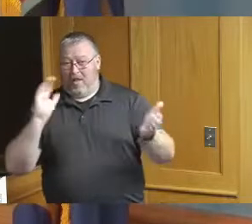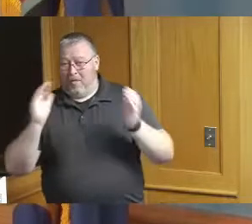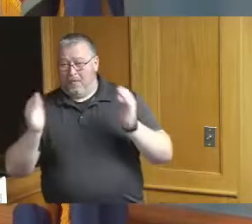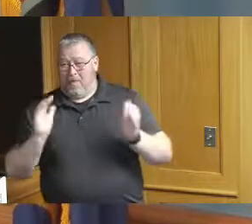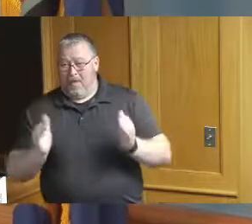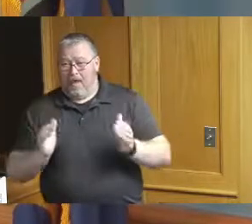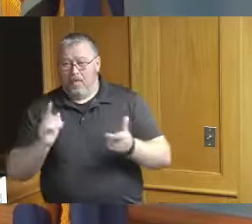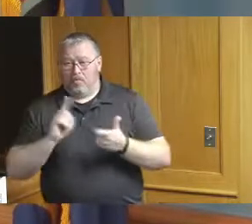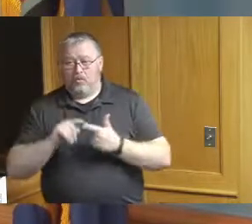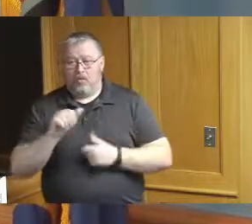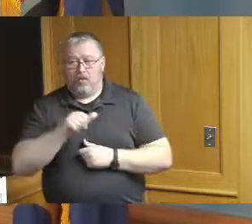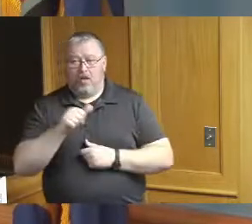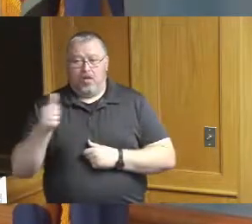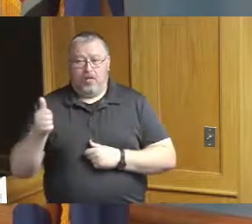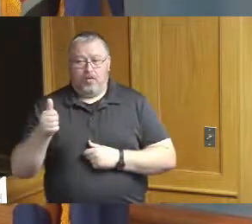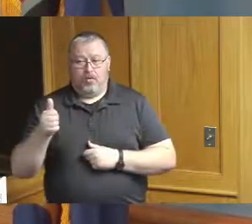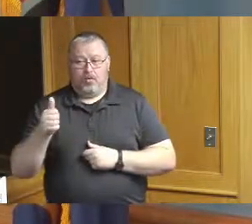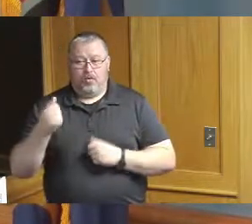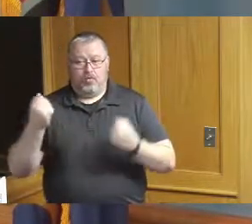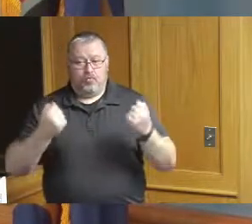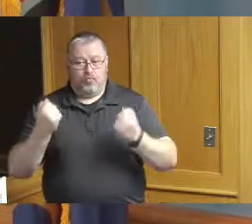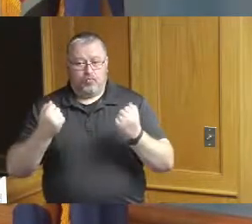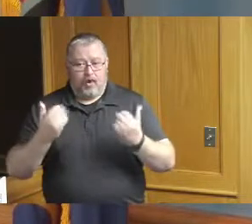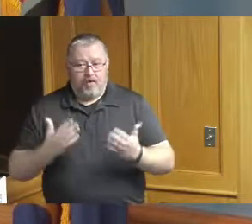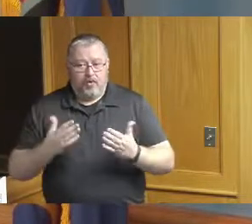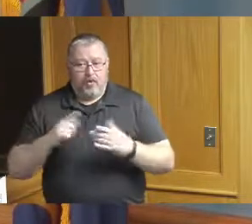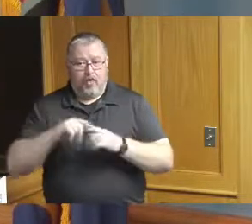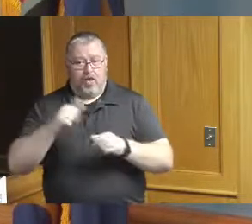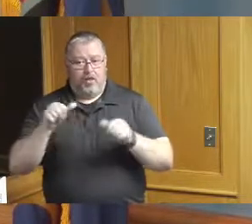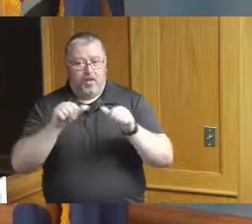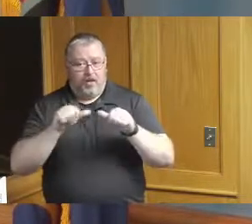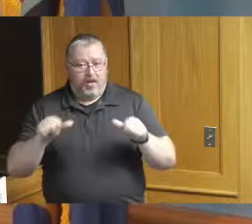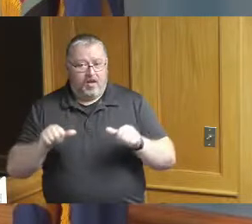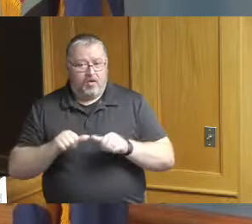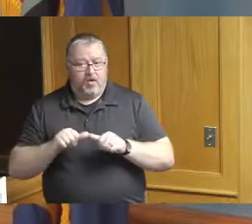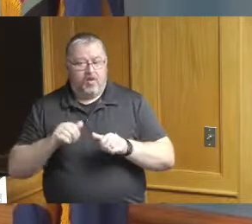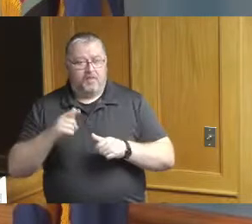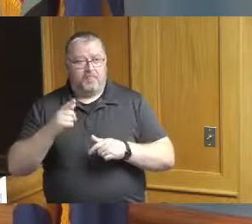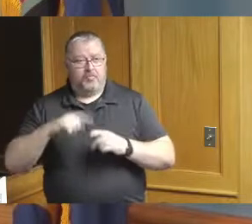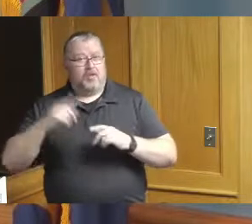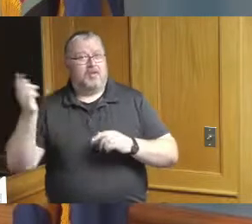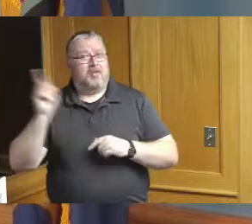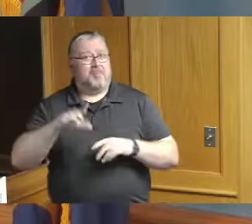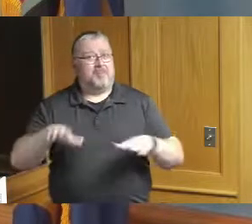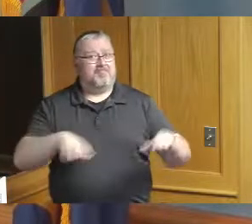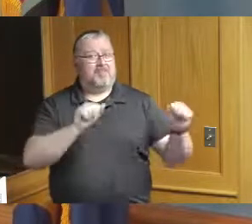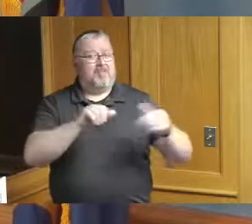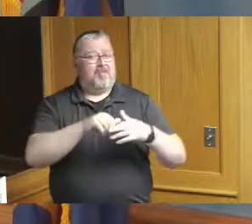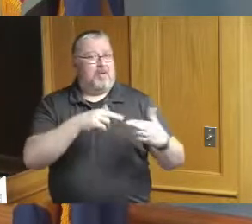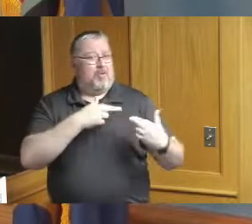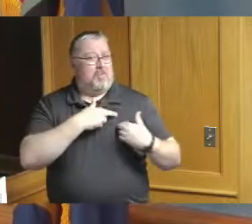other you know drivers in other areas i mean to come in and take that responsibility for 16